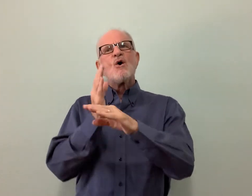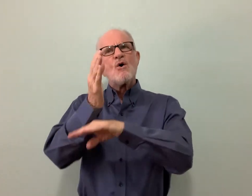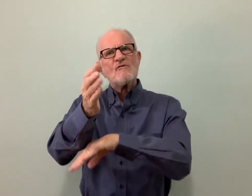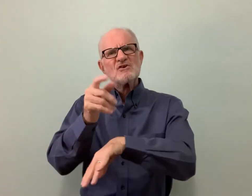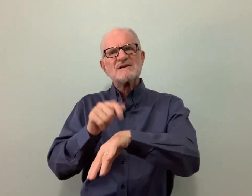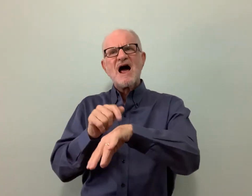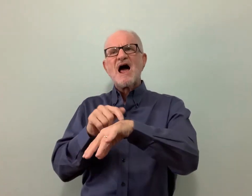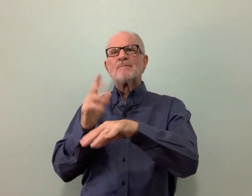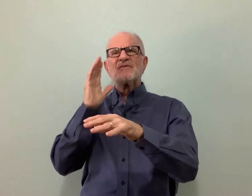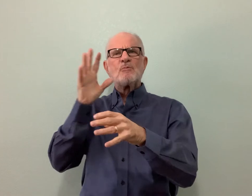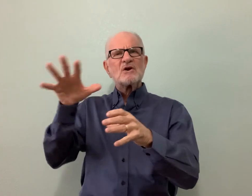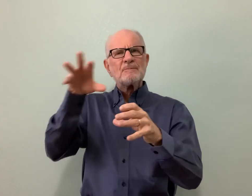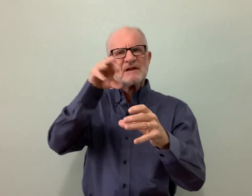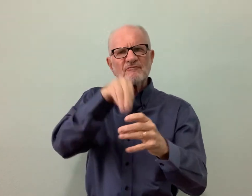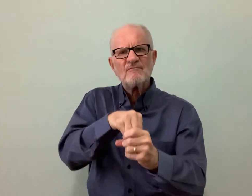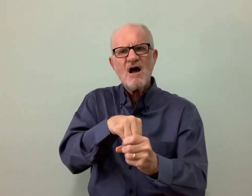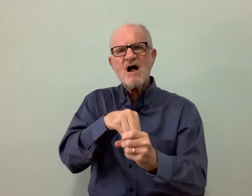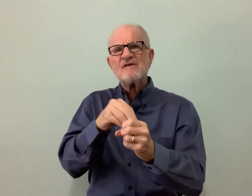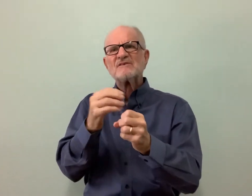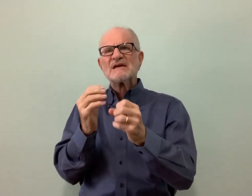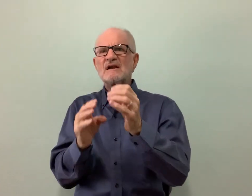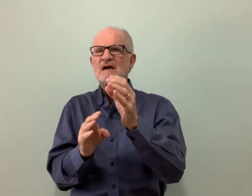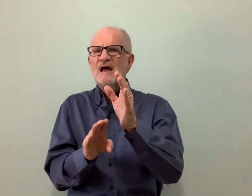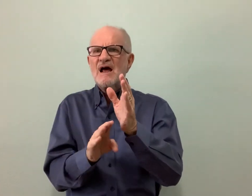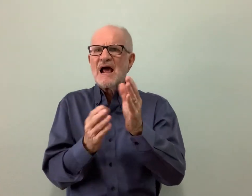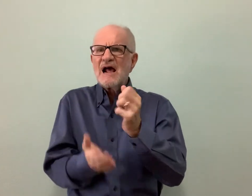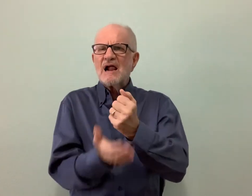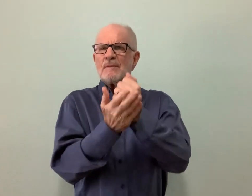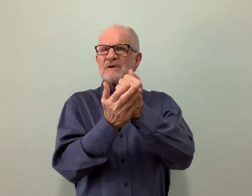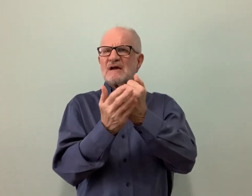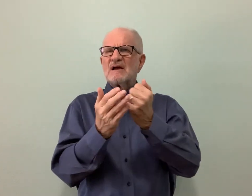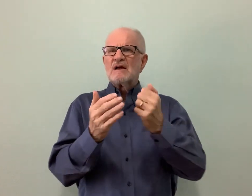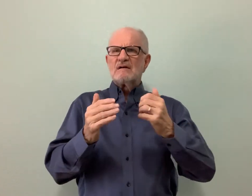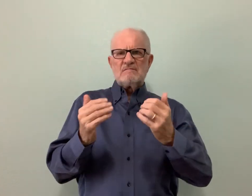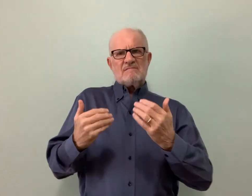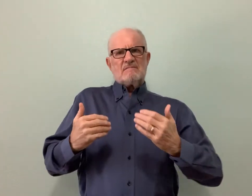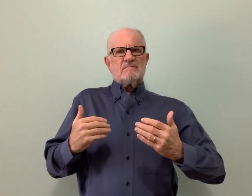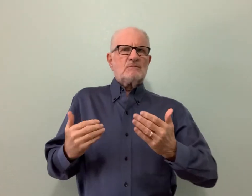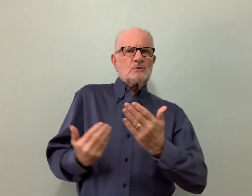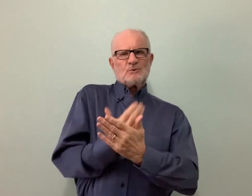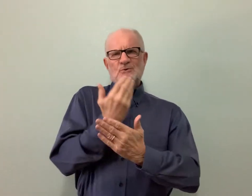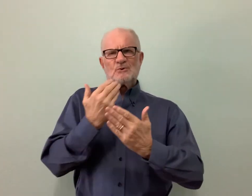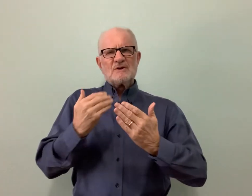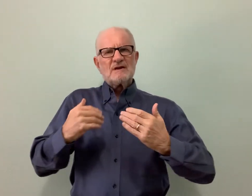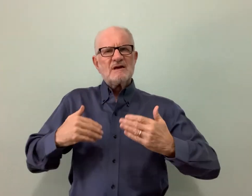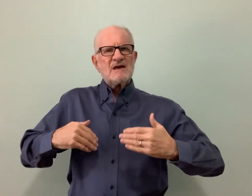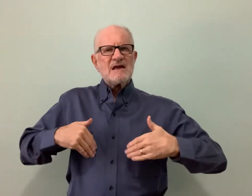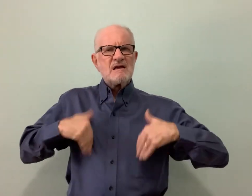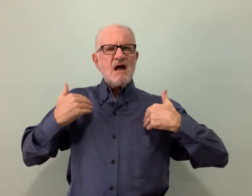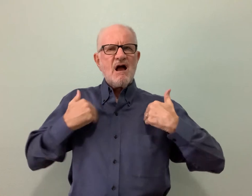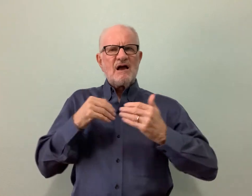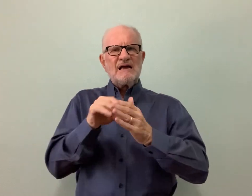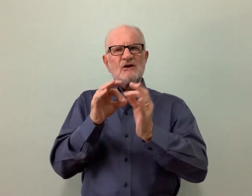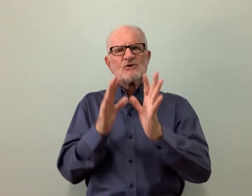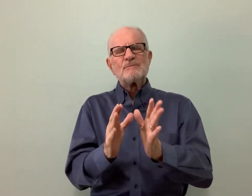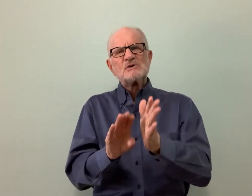and over time, they were involved in helping new, young interpreters